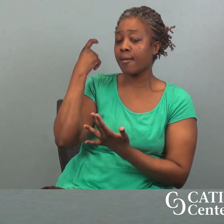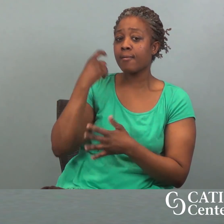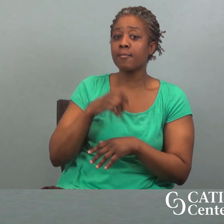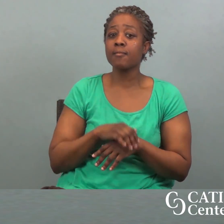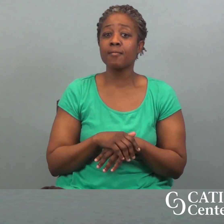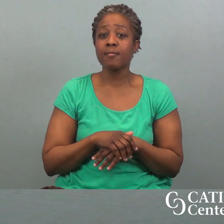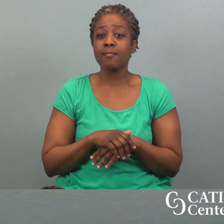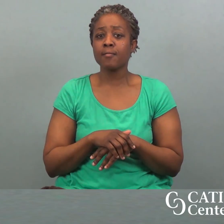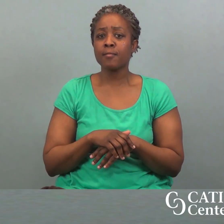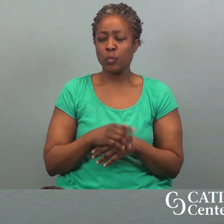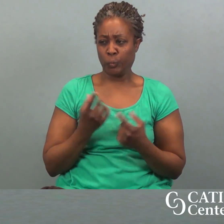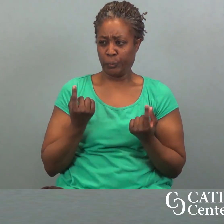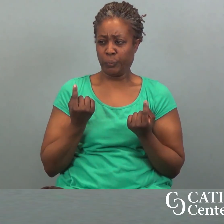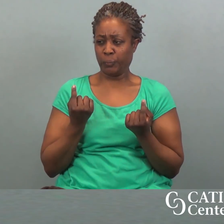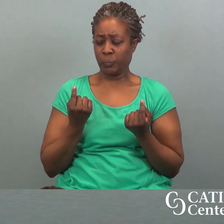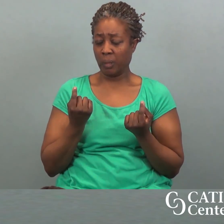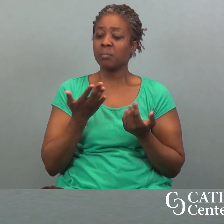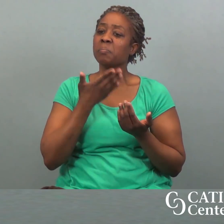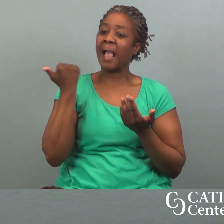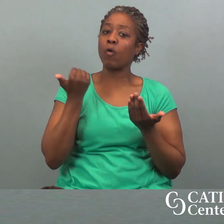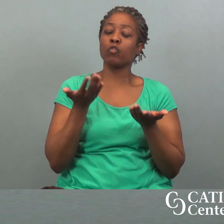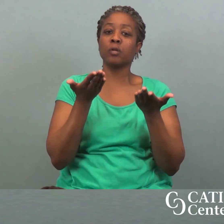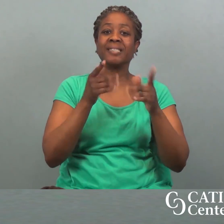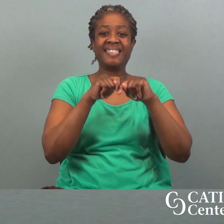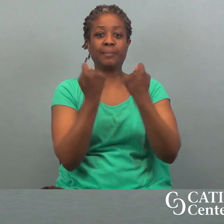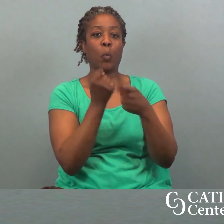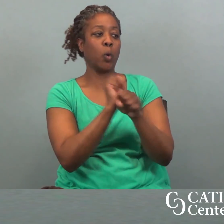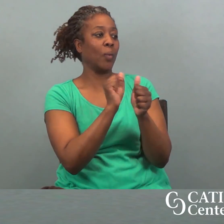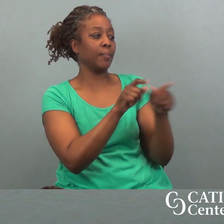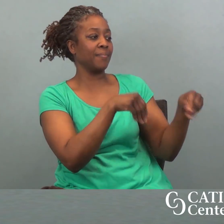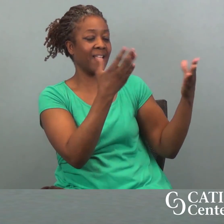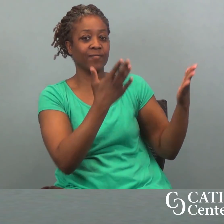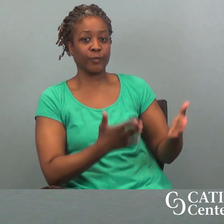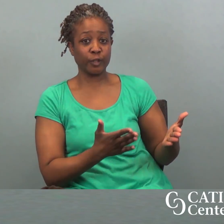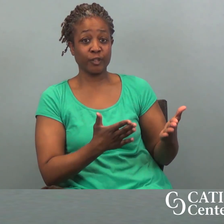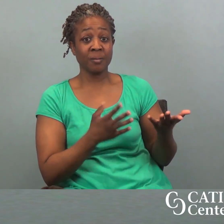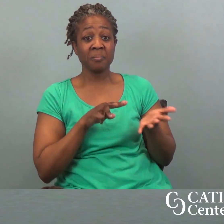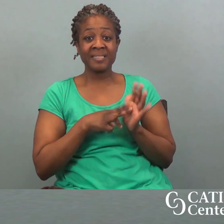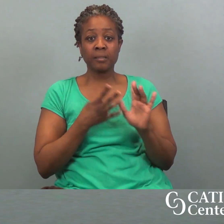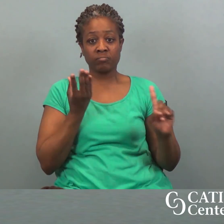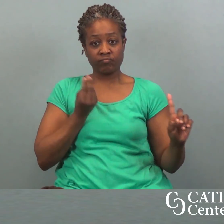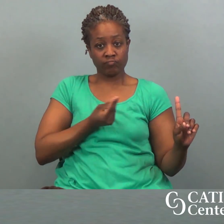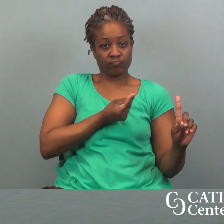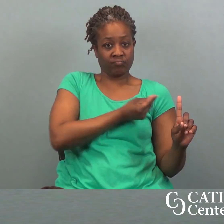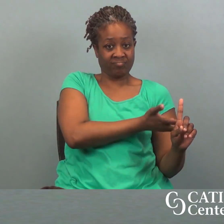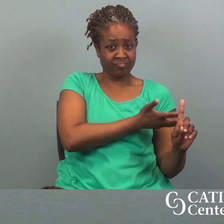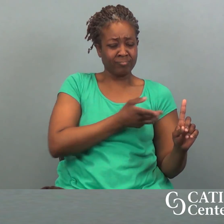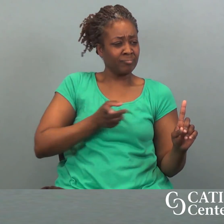expressing their language and themselves. To this end, it's best to work in partnership with the provider, adding